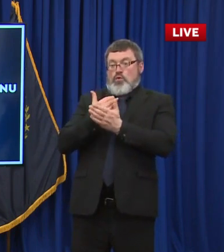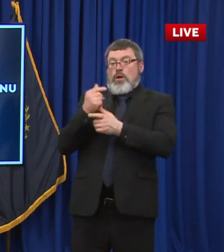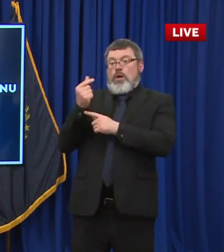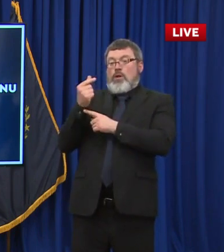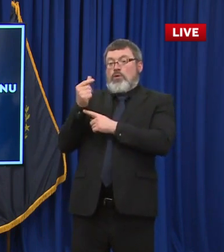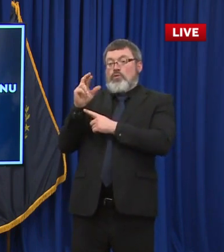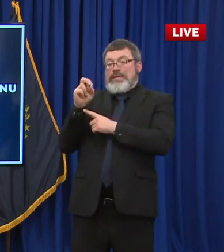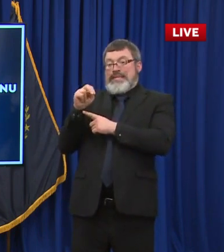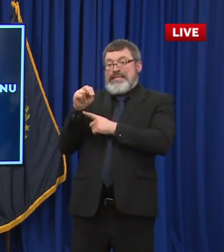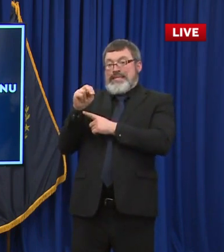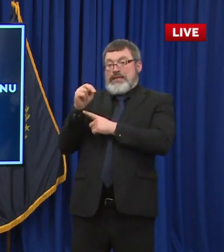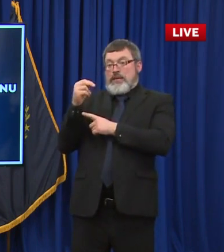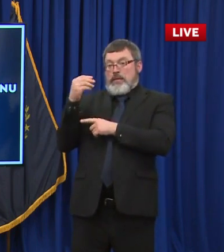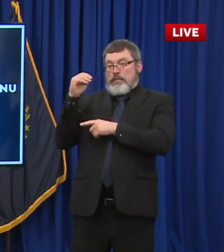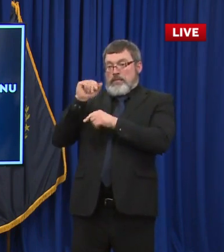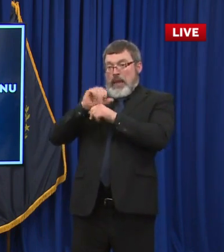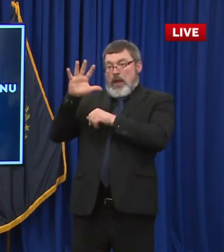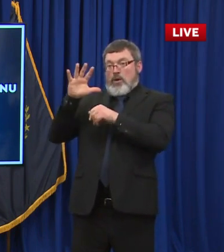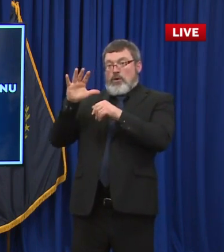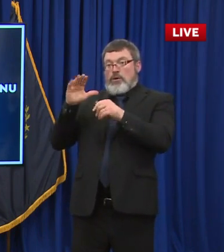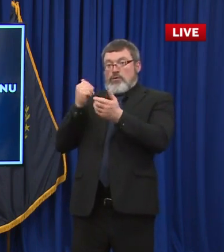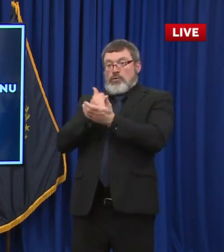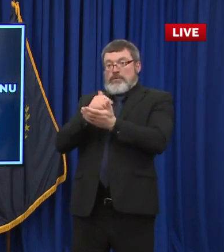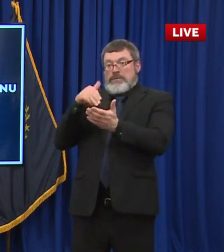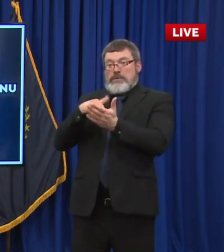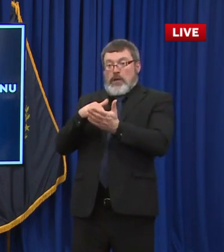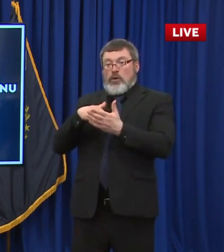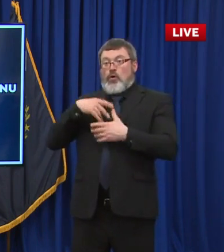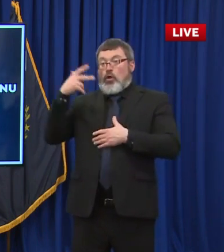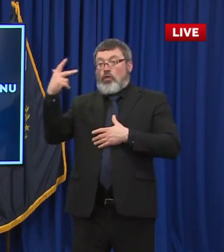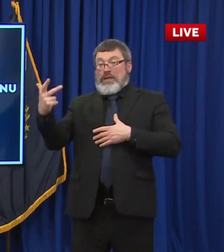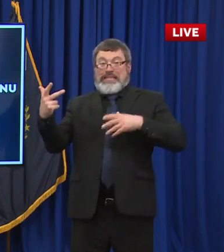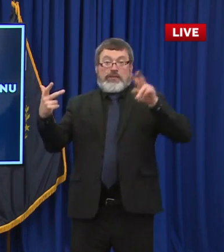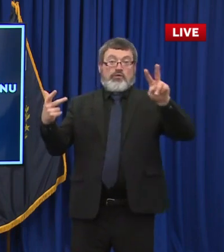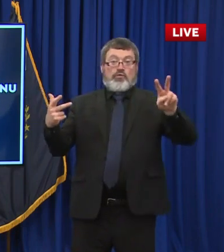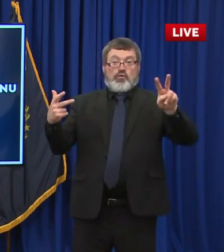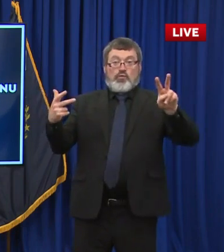OF THE NUMBERS OF A NEW INSTITUTIONAL OUTBREAK.